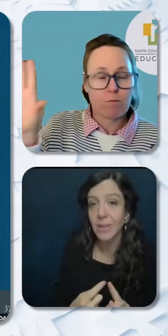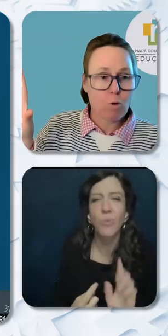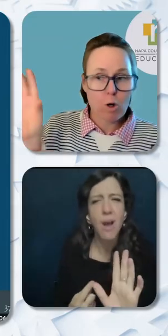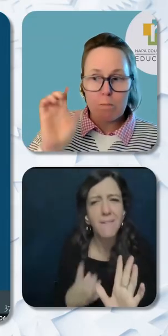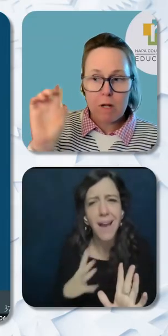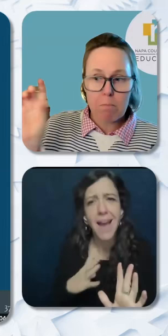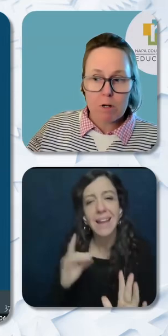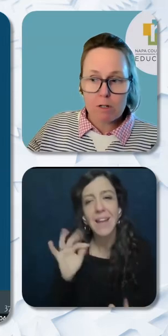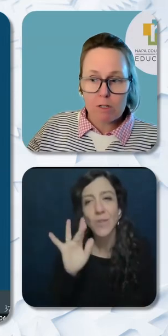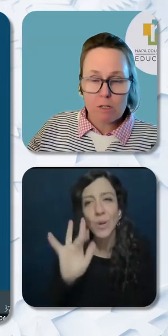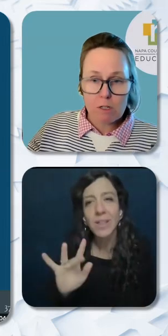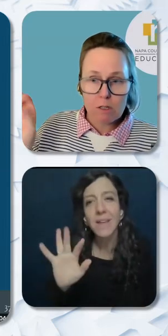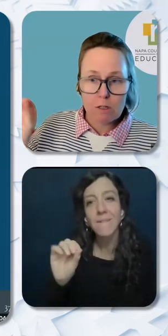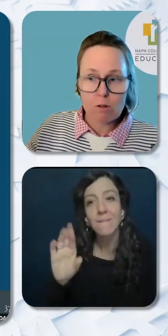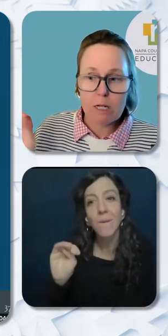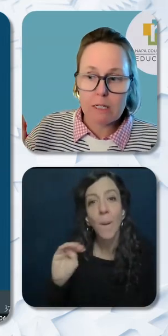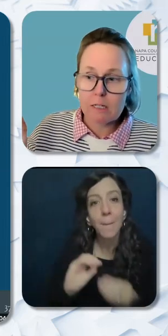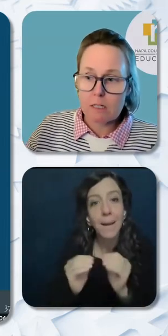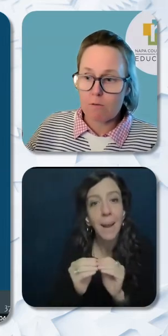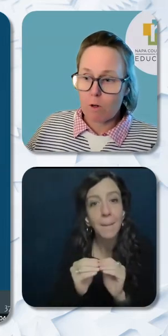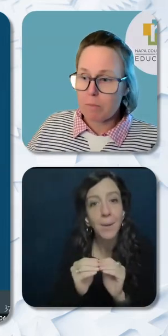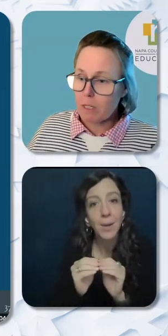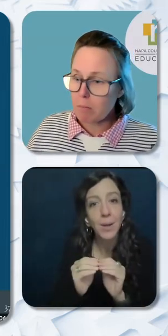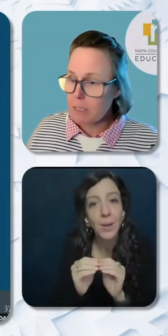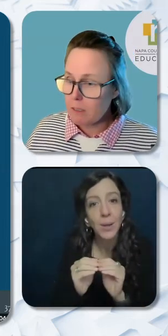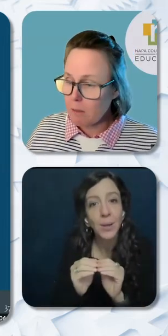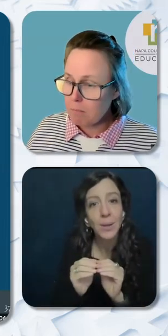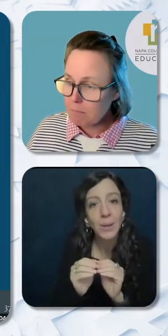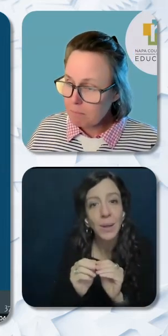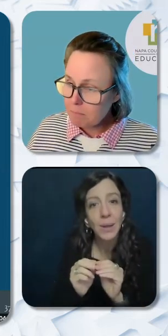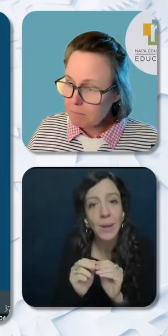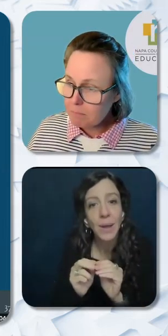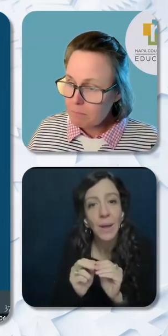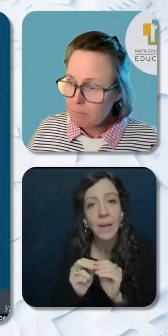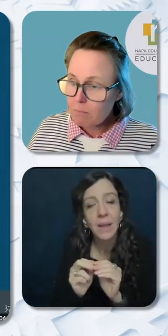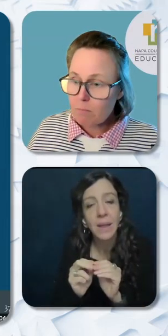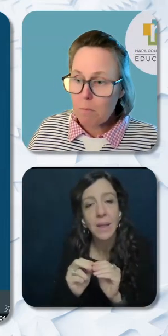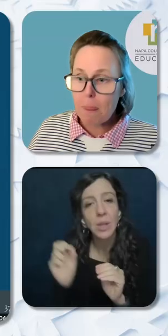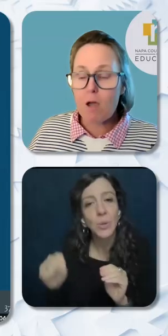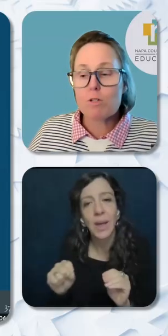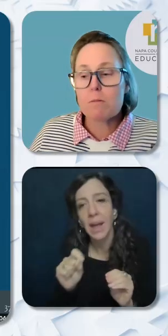the form numbers, you can get to the form to complete them.